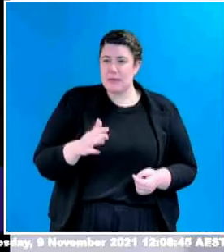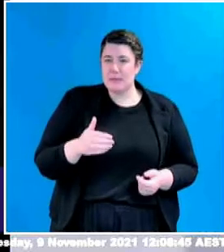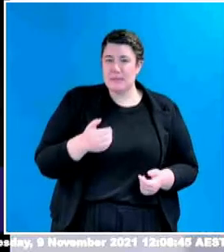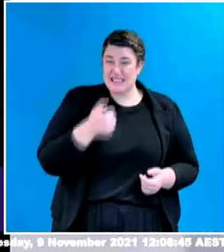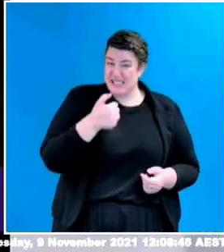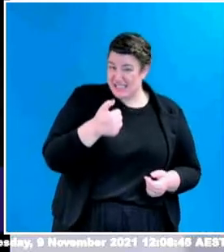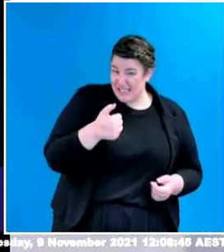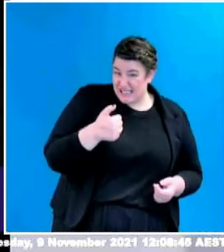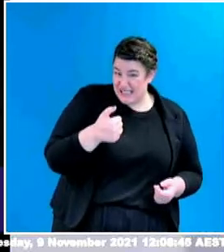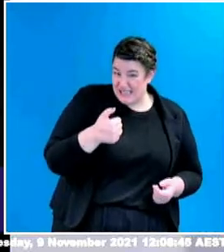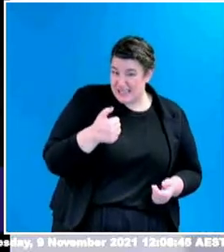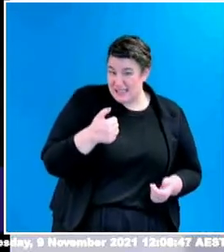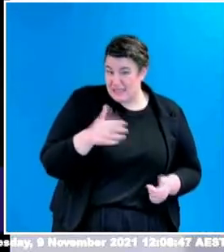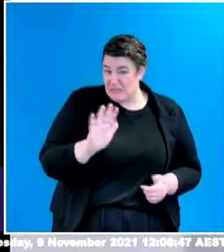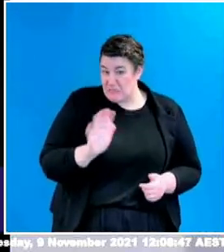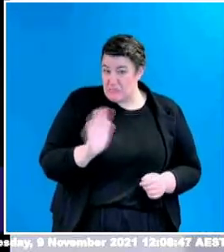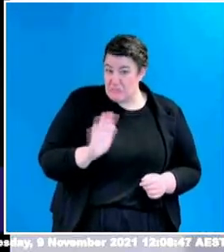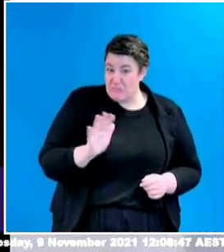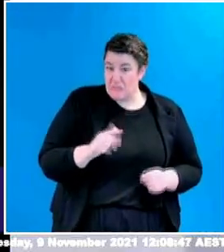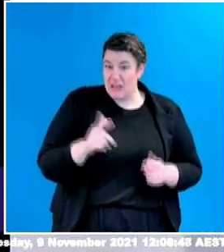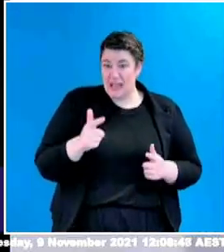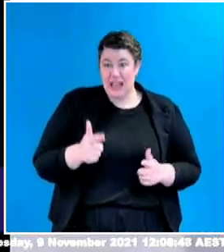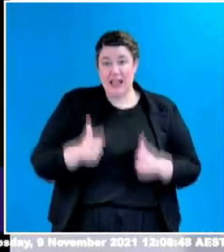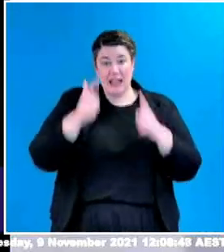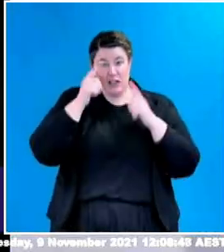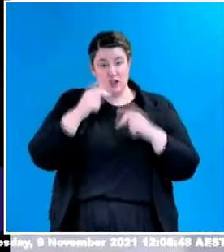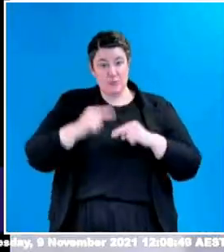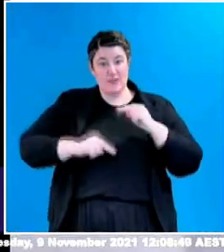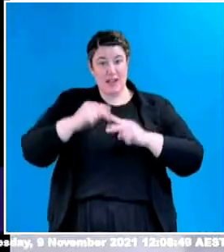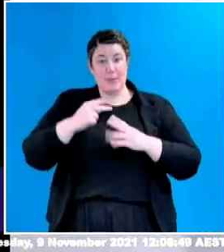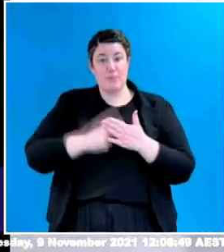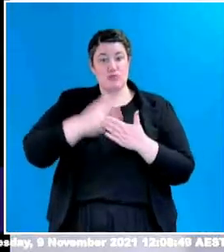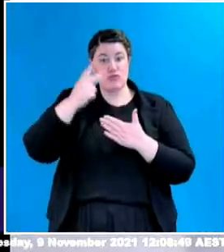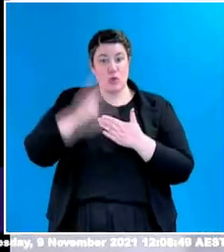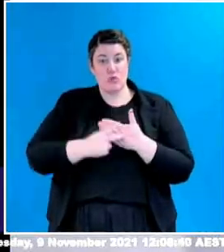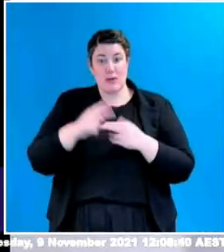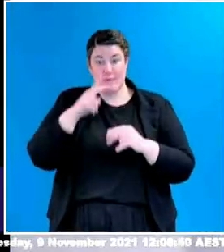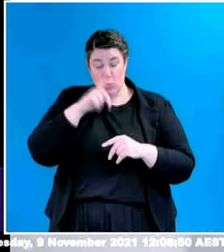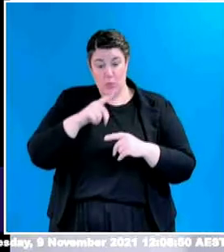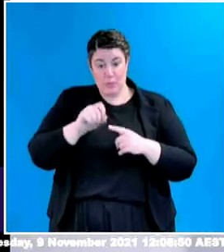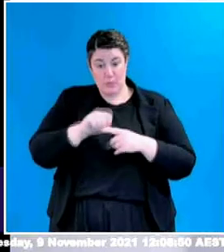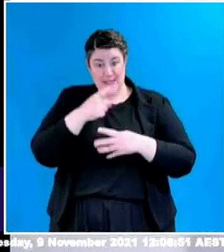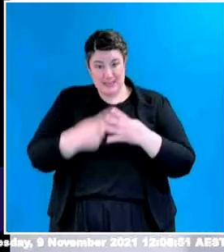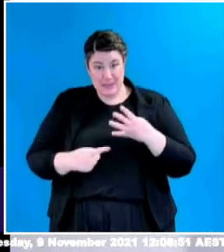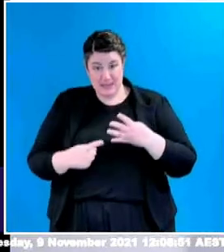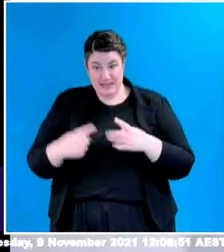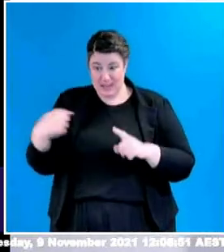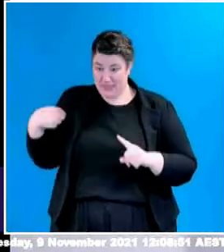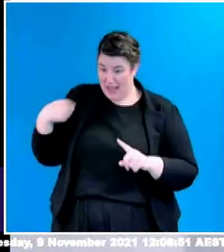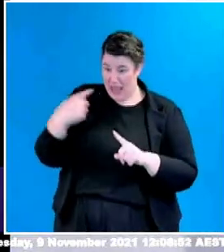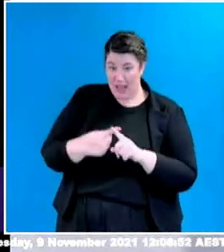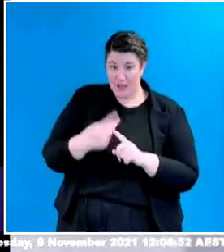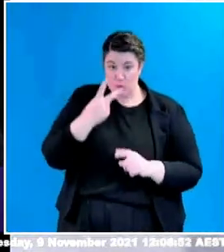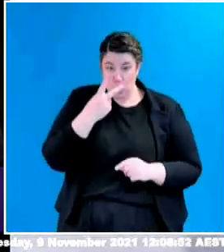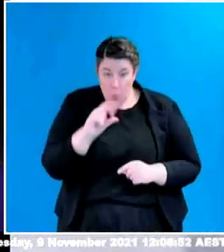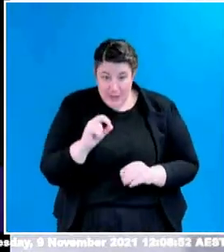think, leadership development programs for disabled people during the previous 20 years.